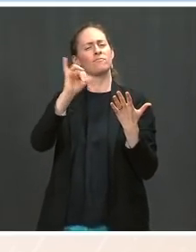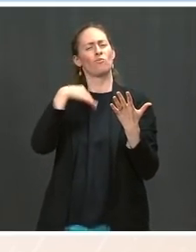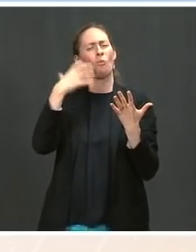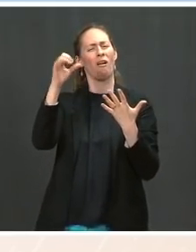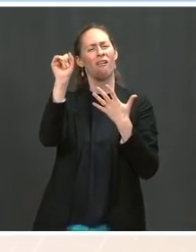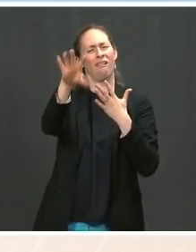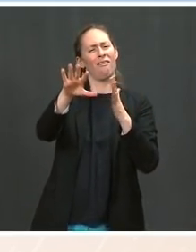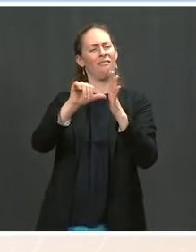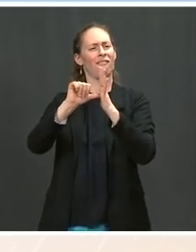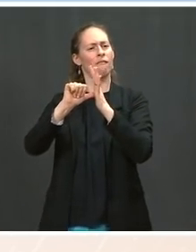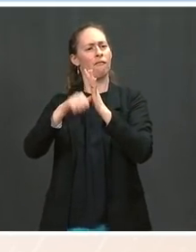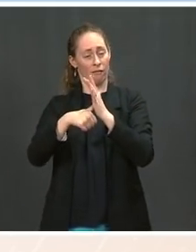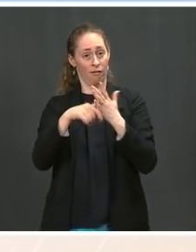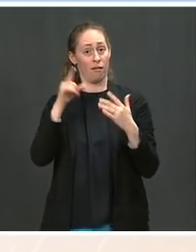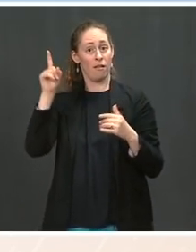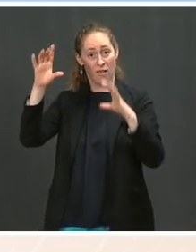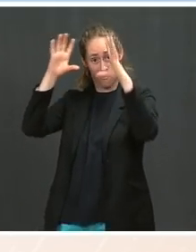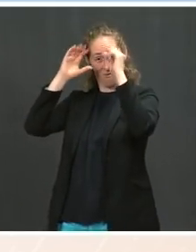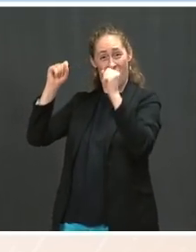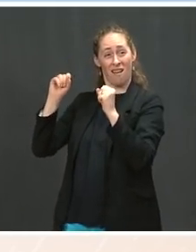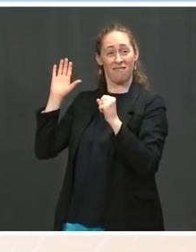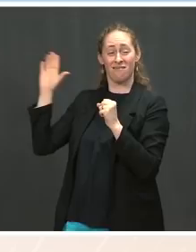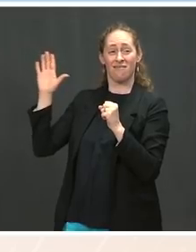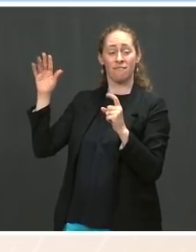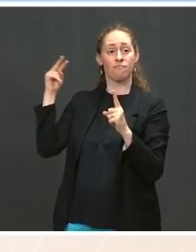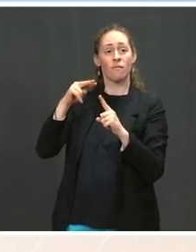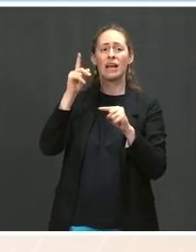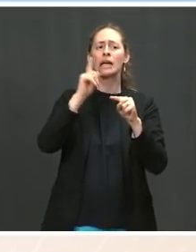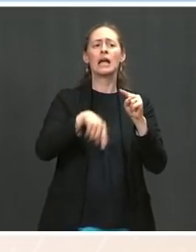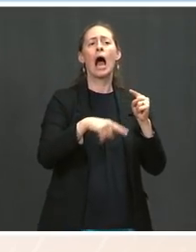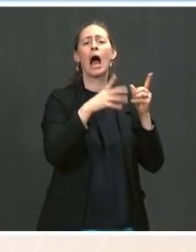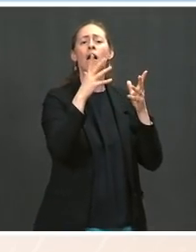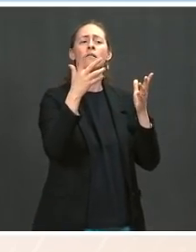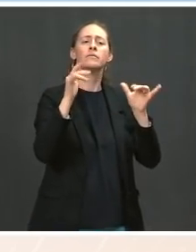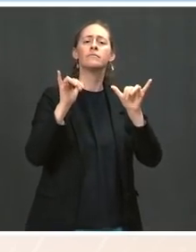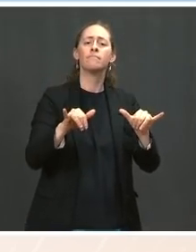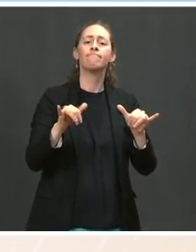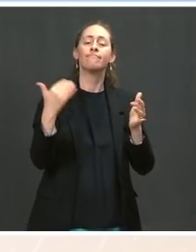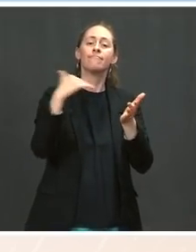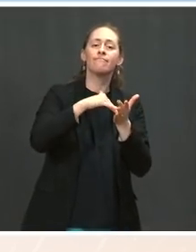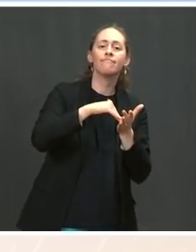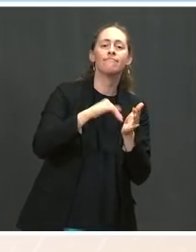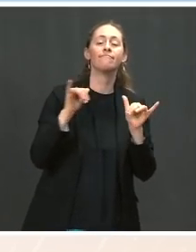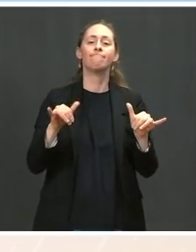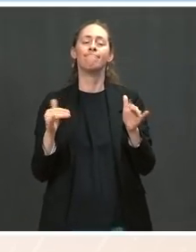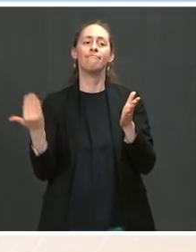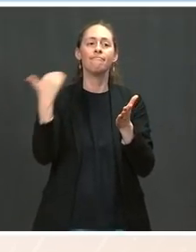that his view is that we can't continue the cycle of exp- standing or expanding our military footprint,